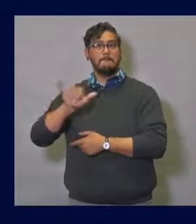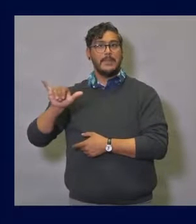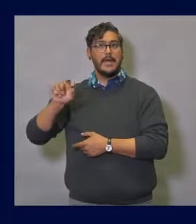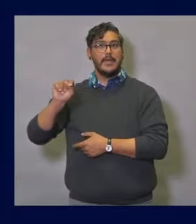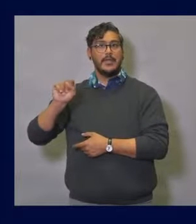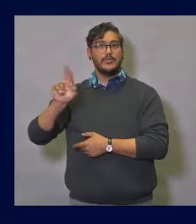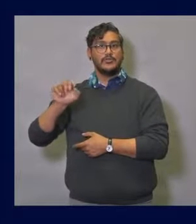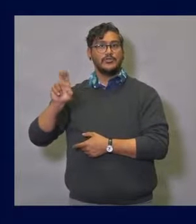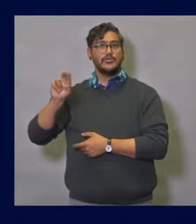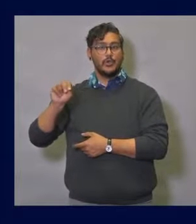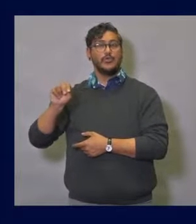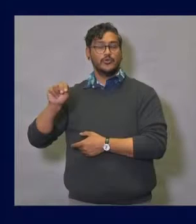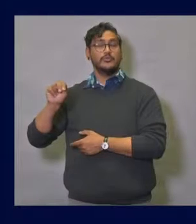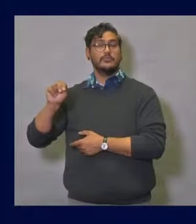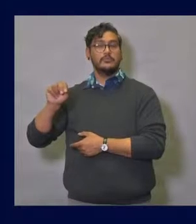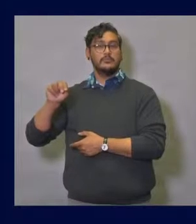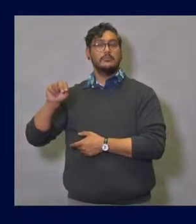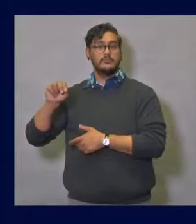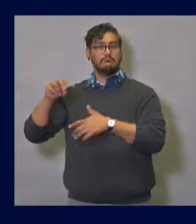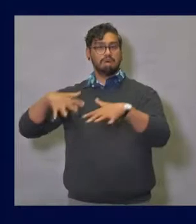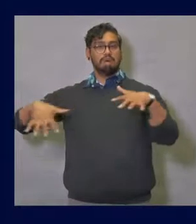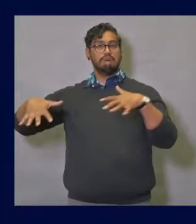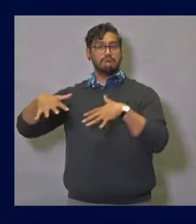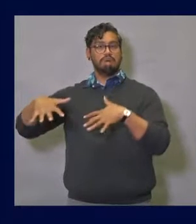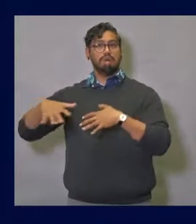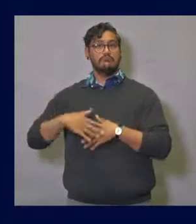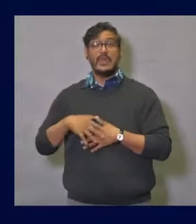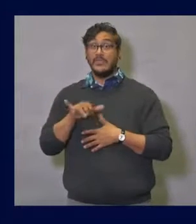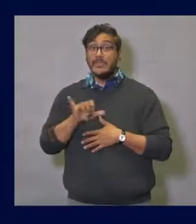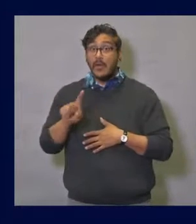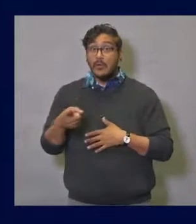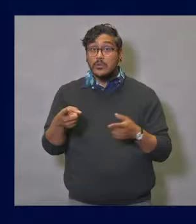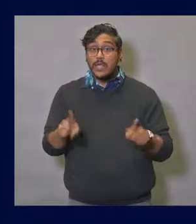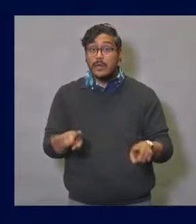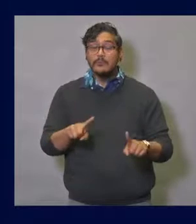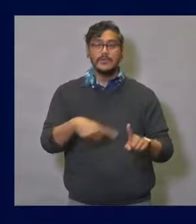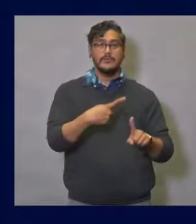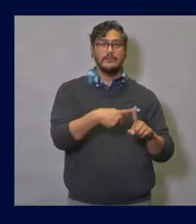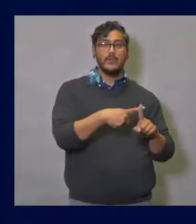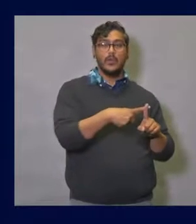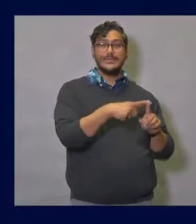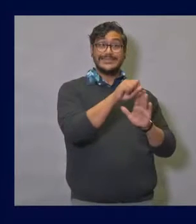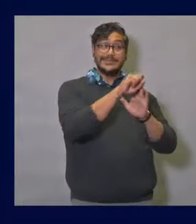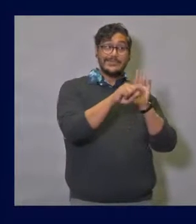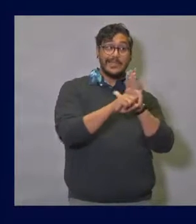TURN PLATFORM. THIS TRANSITION HOWEVER WILL